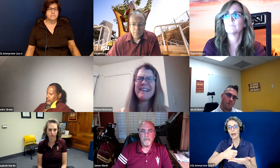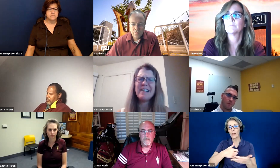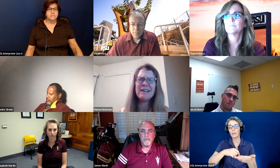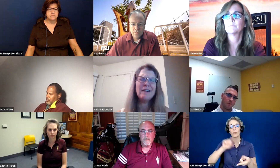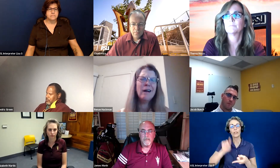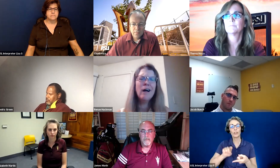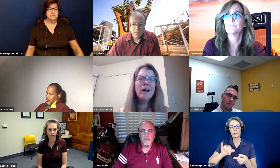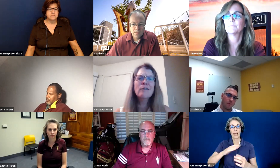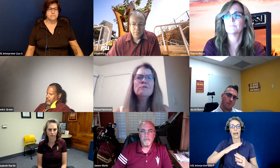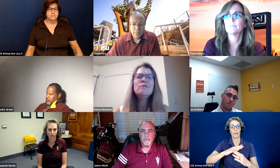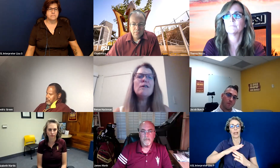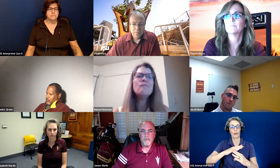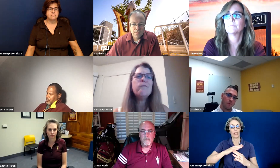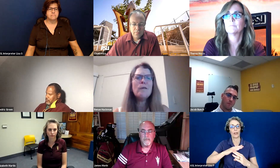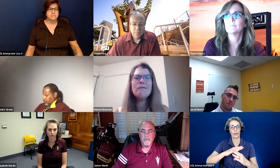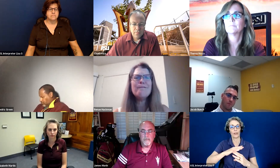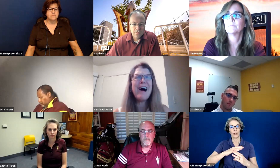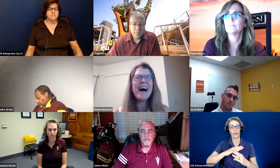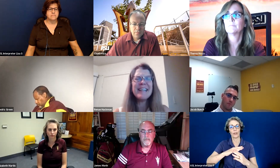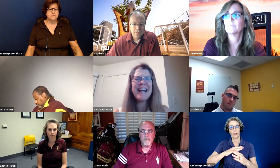(mumbles) to provide access.